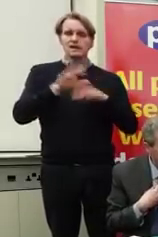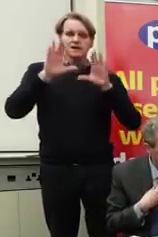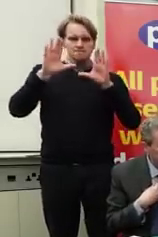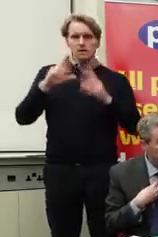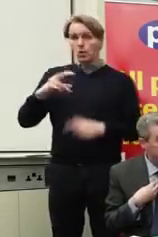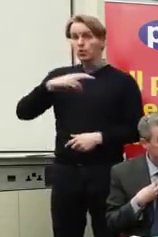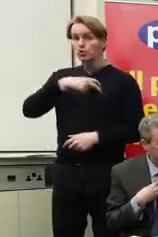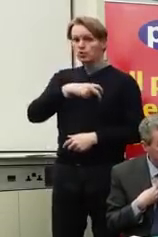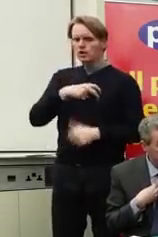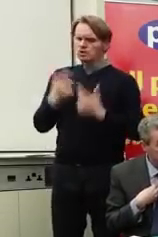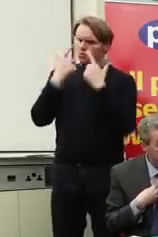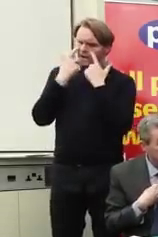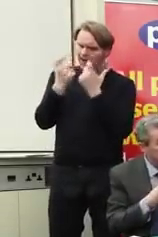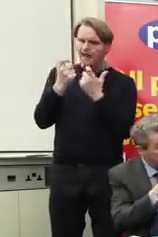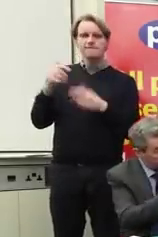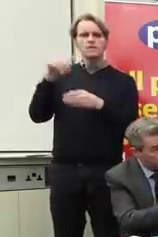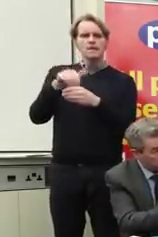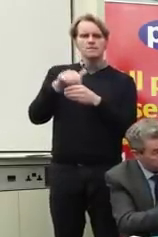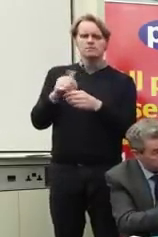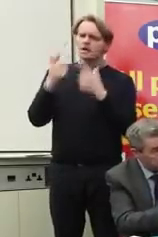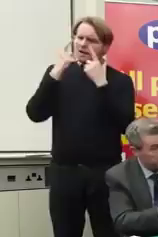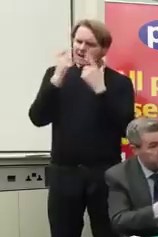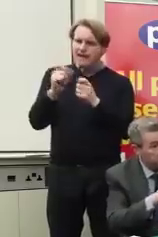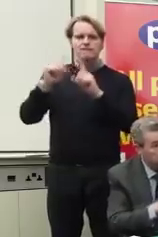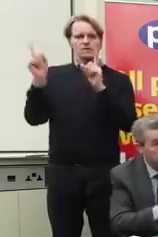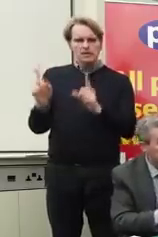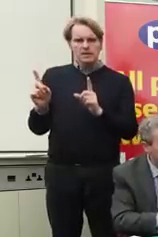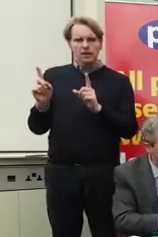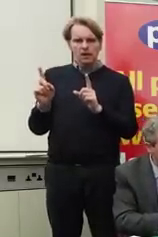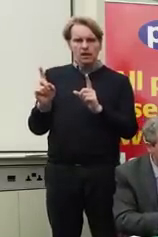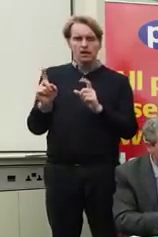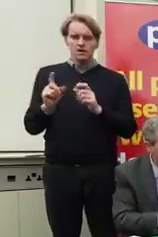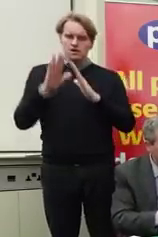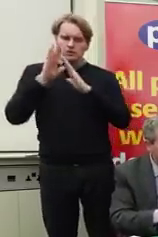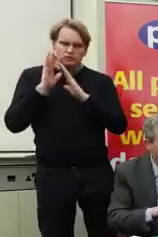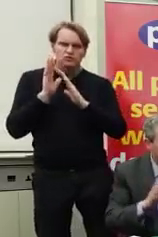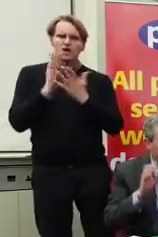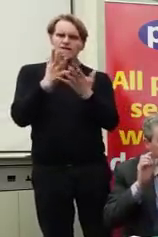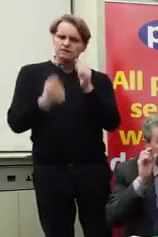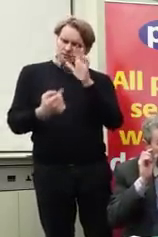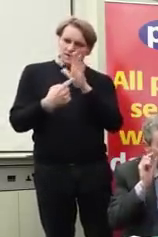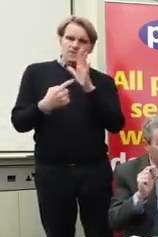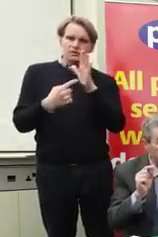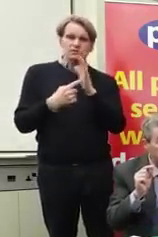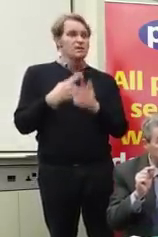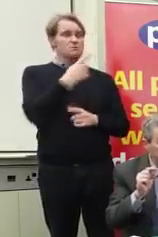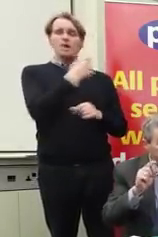people in the communities and our members and what John is talking about about the importance of public service and the government that sees everything